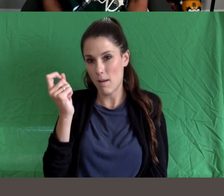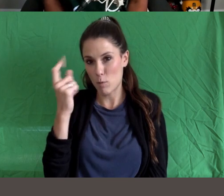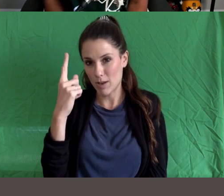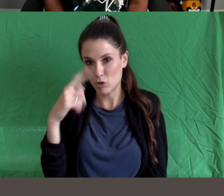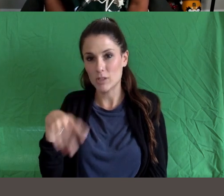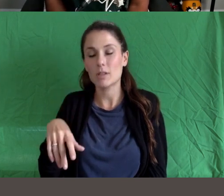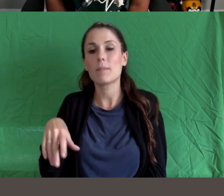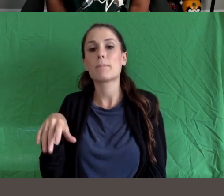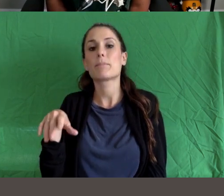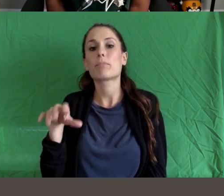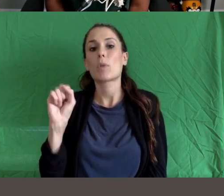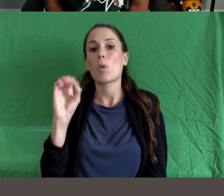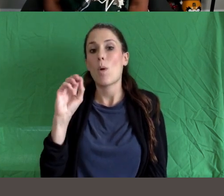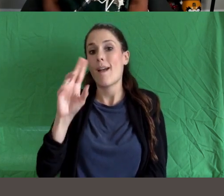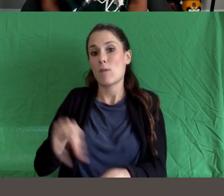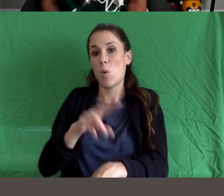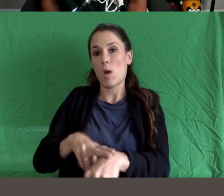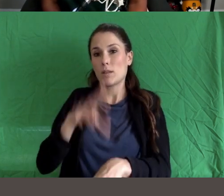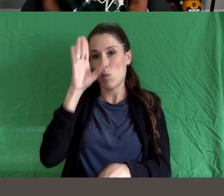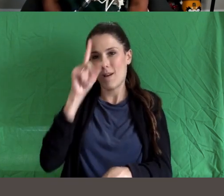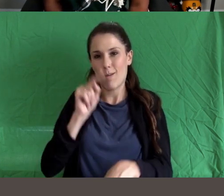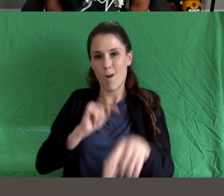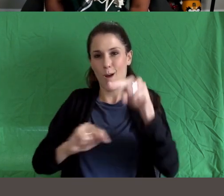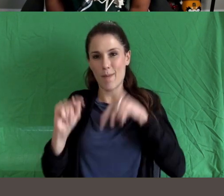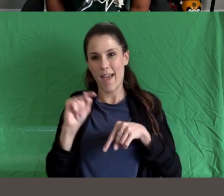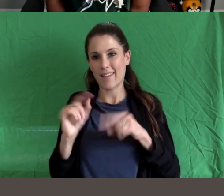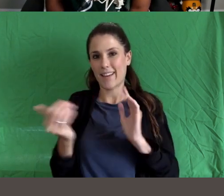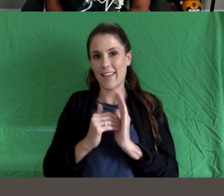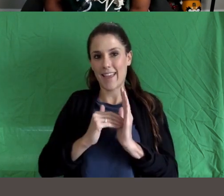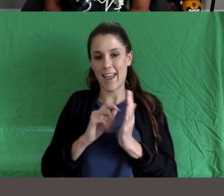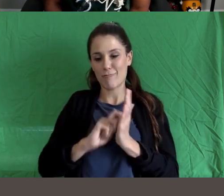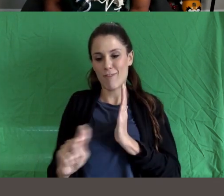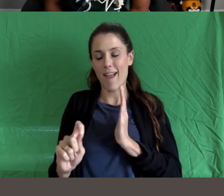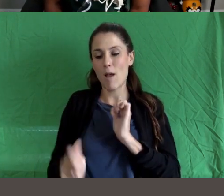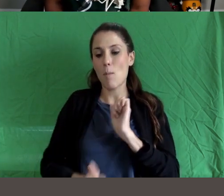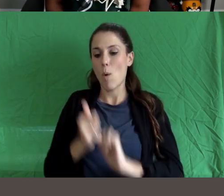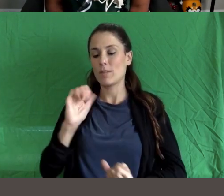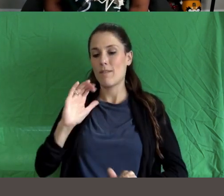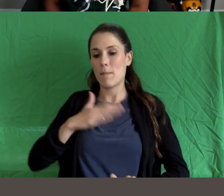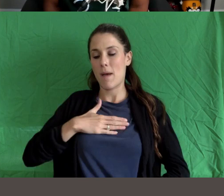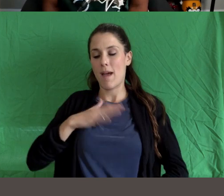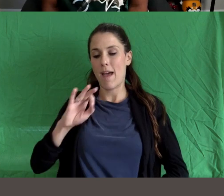and of course, I would go back and rewrite most of my if else statements with the walrus operator